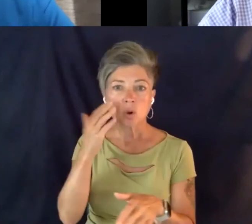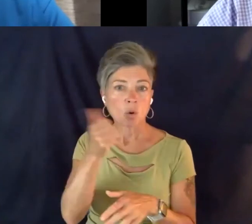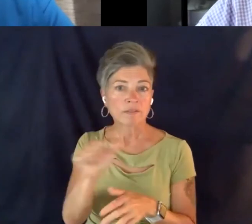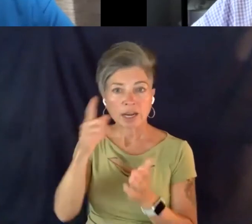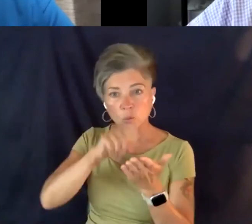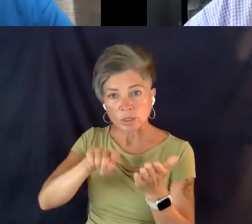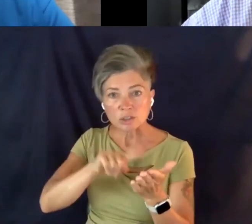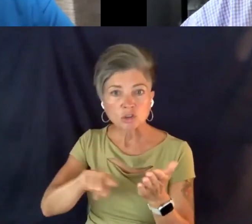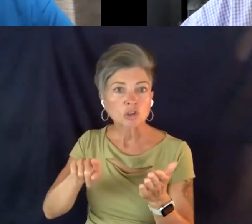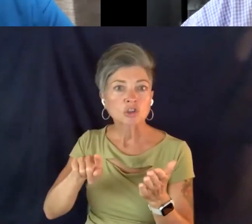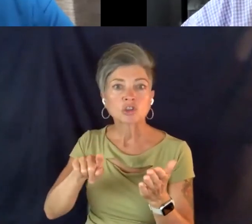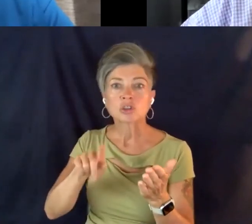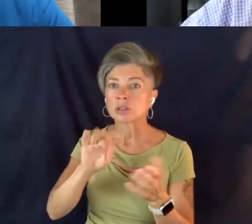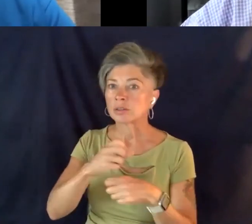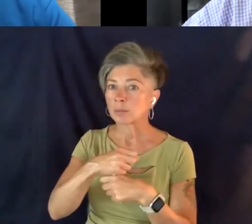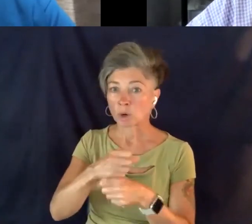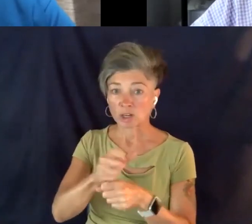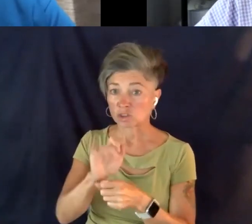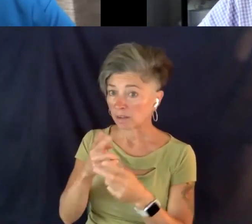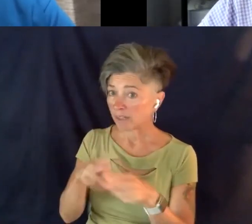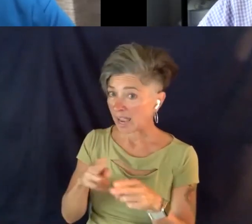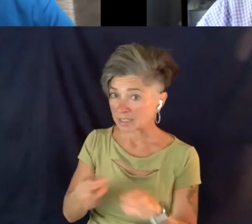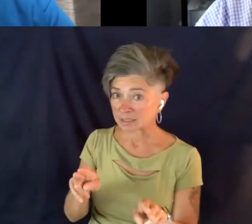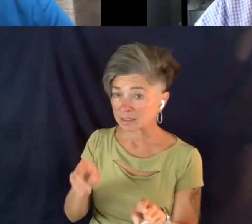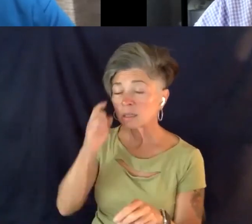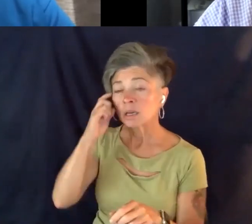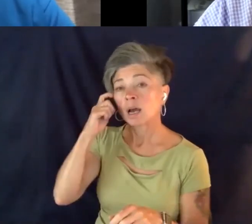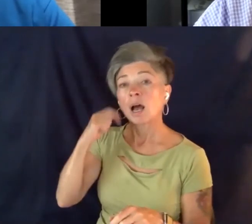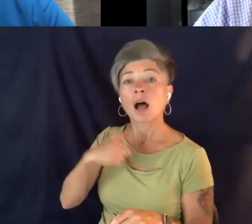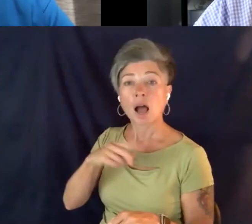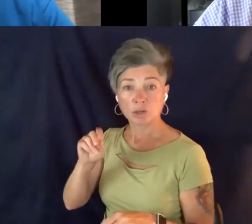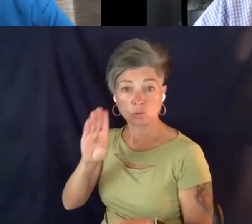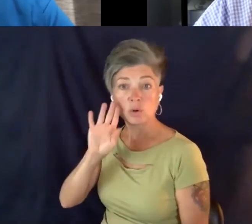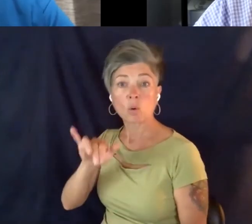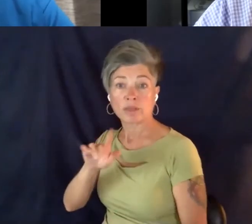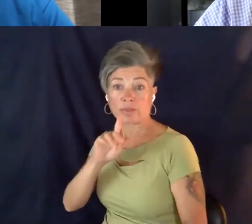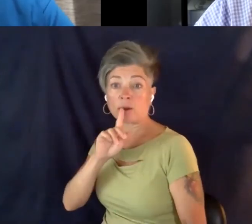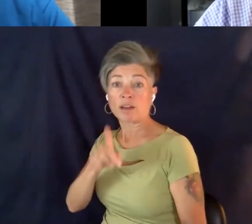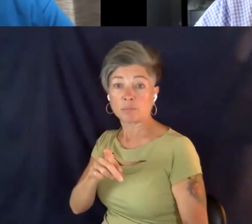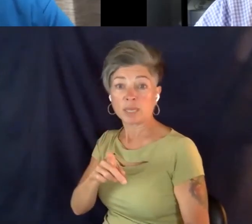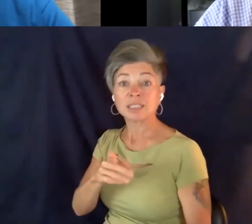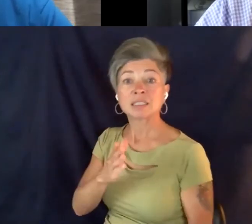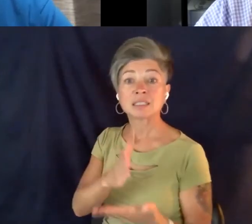at the production of eggs. I do know that there have been some studies coming